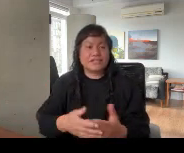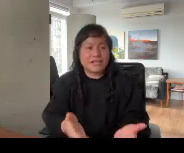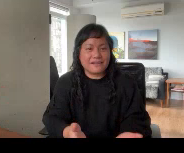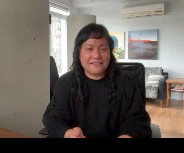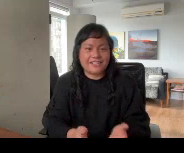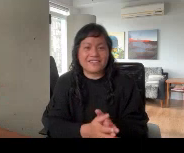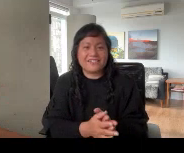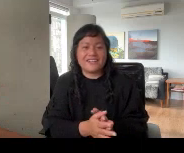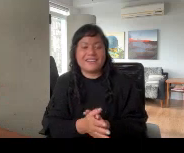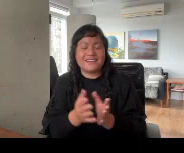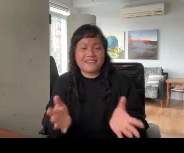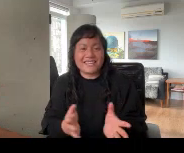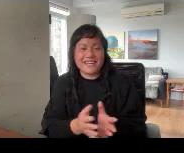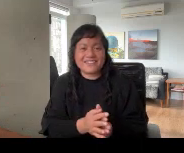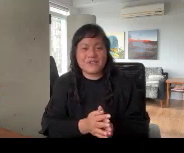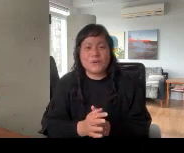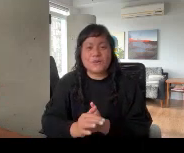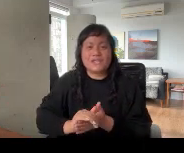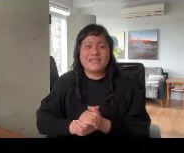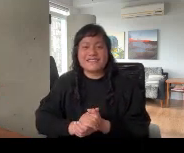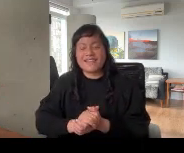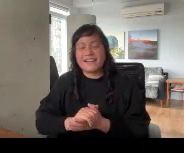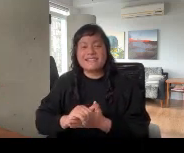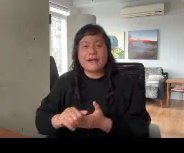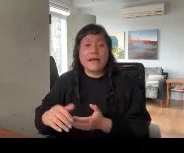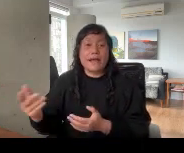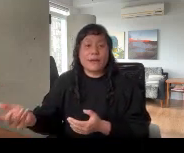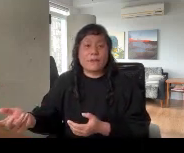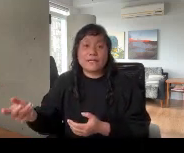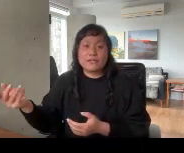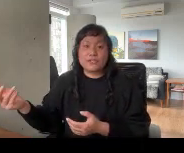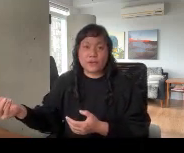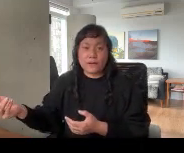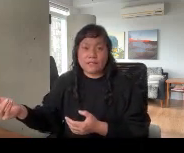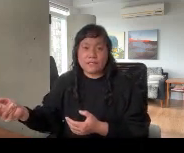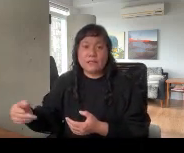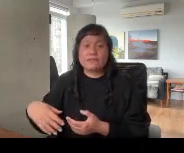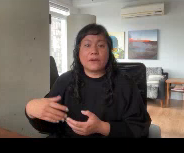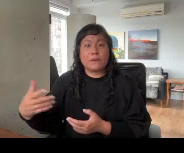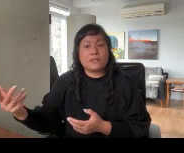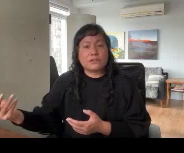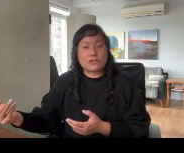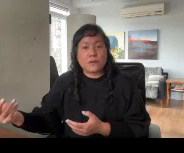slides. Jaylen's actually going to take us through those slides. Equity is a choice, so equity is a